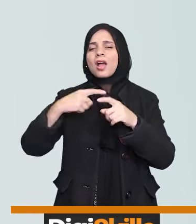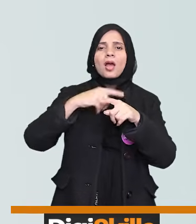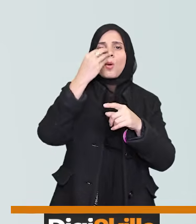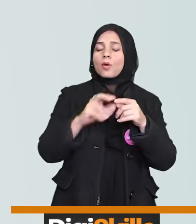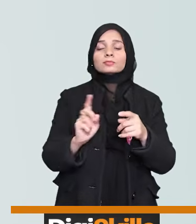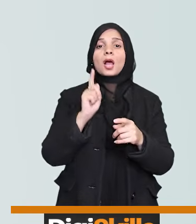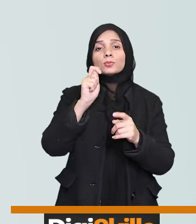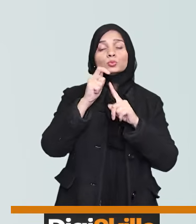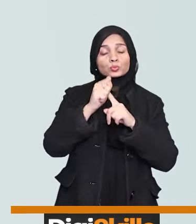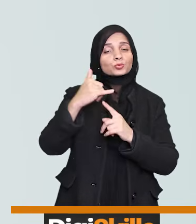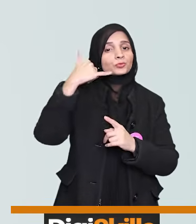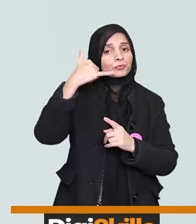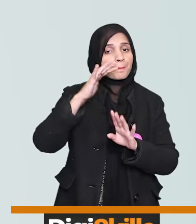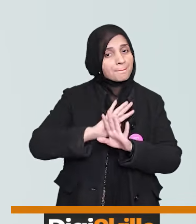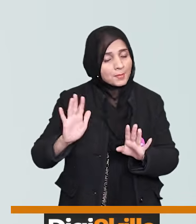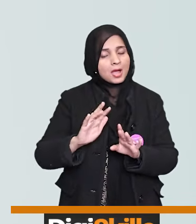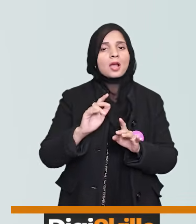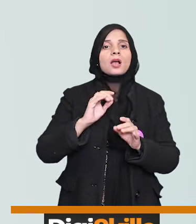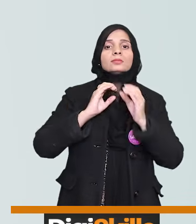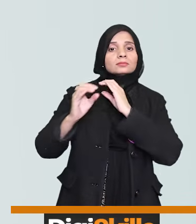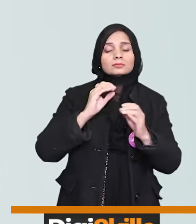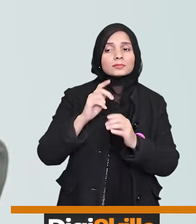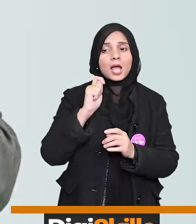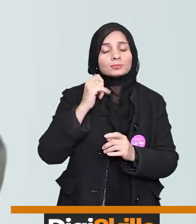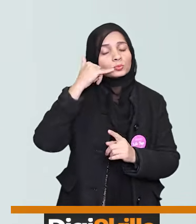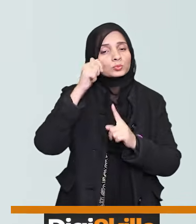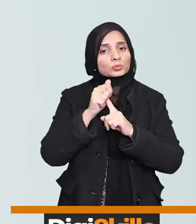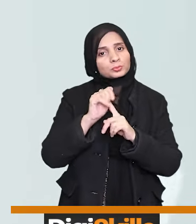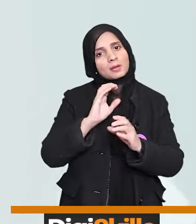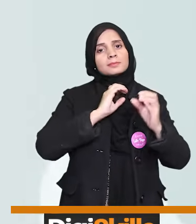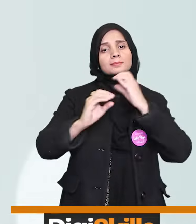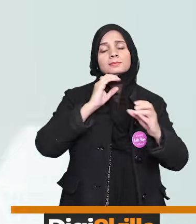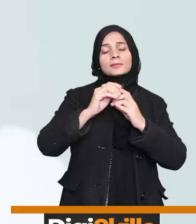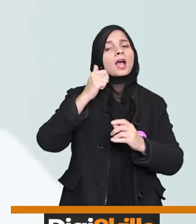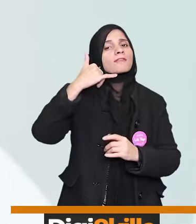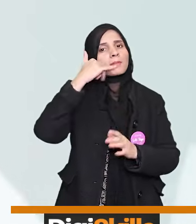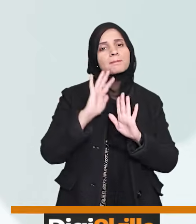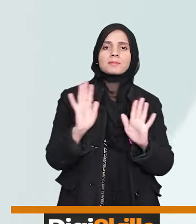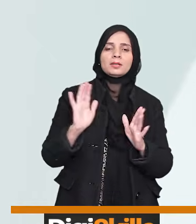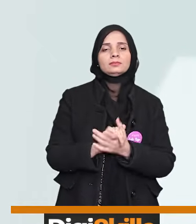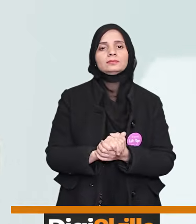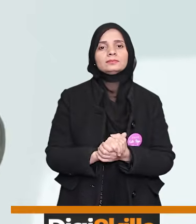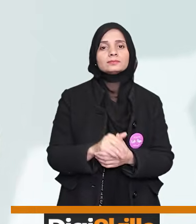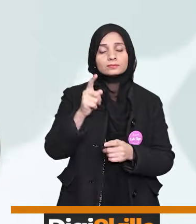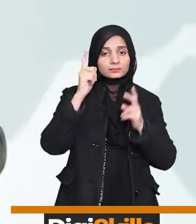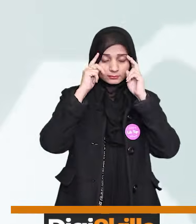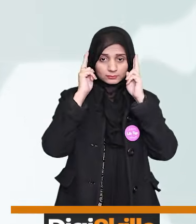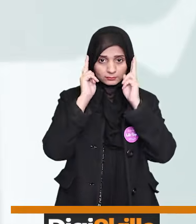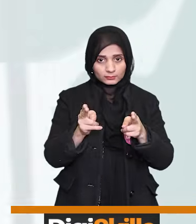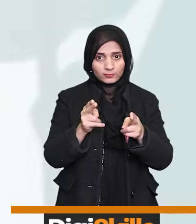Only important calls from your immediate family and business-related work and make yourself accountable